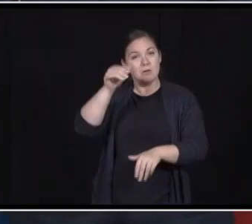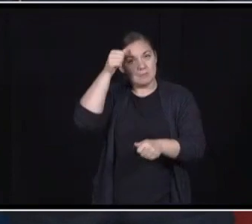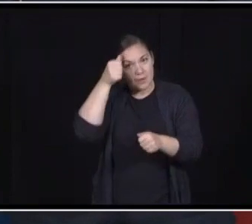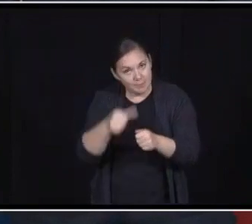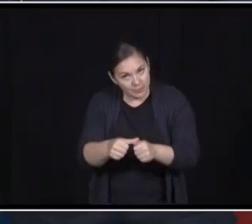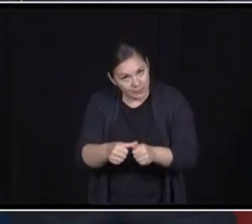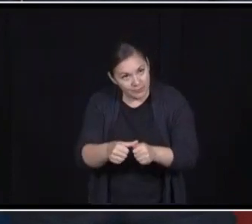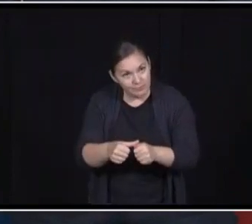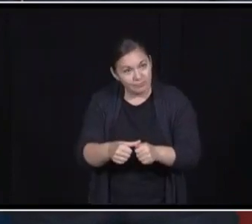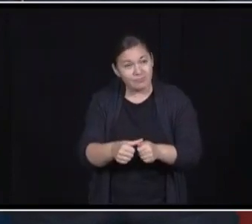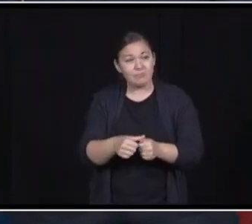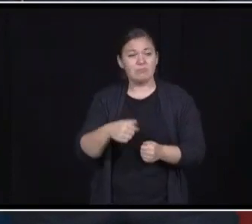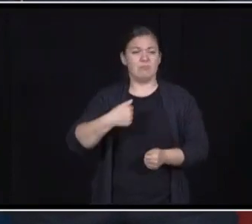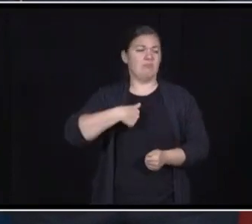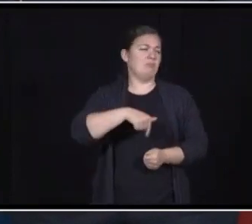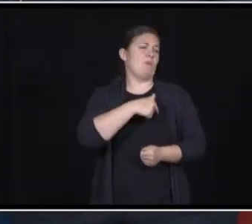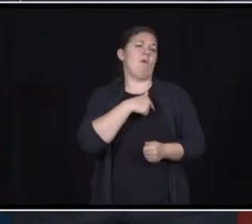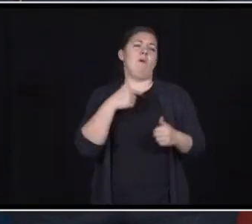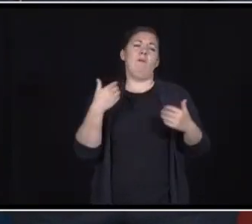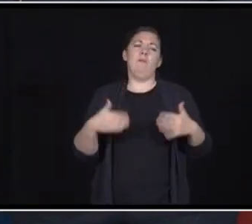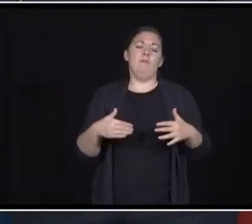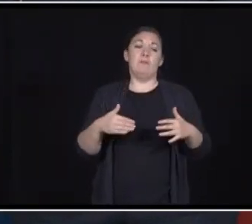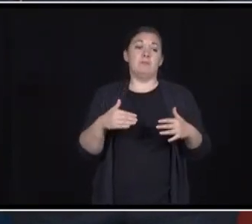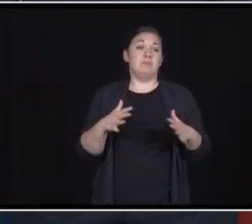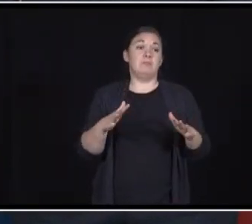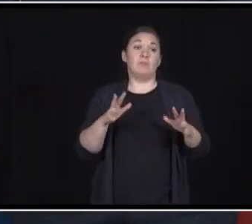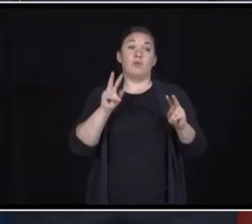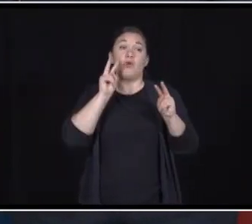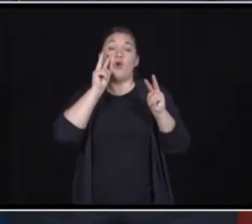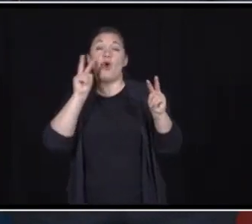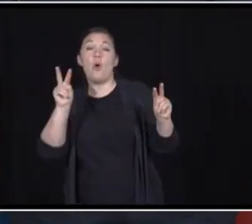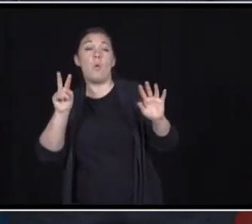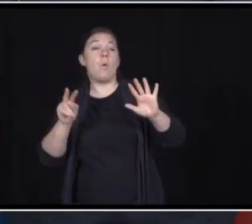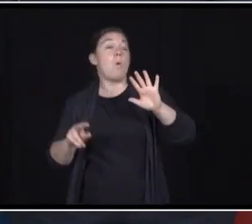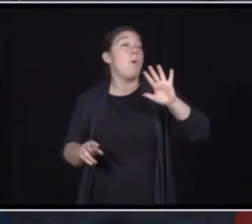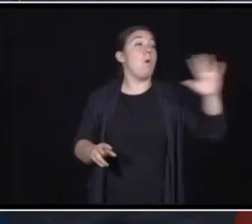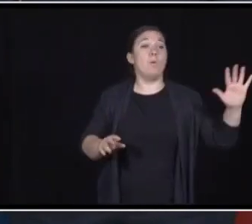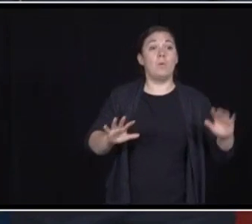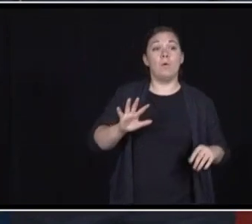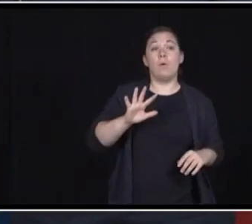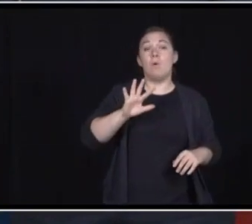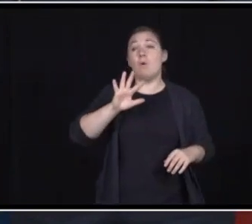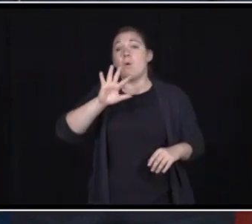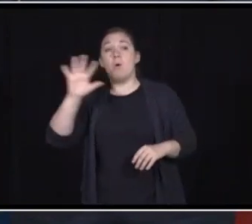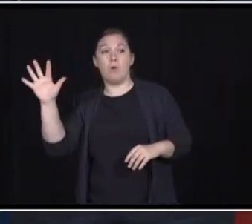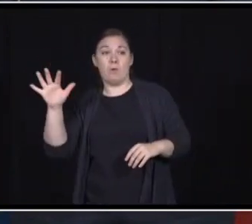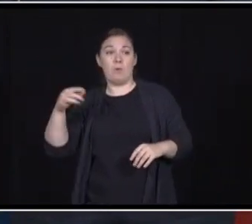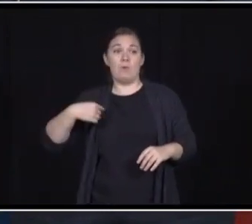I am very satisfied. We are upwards close to 100 now. We are going to add another 100.